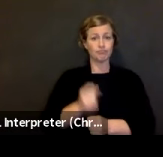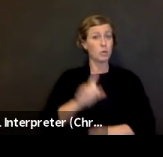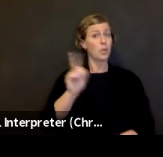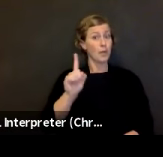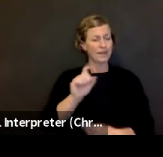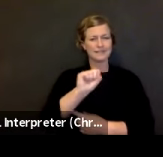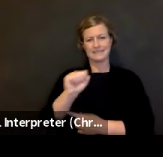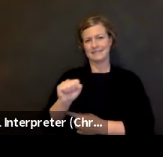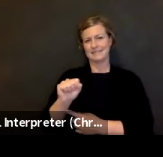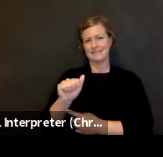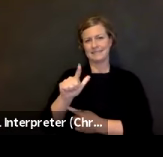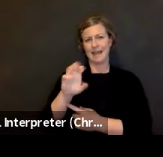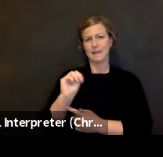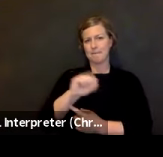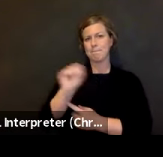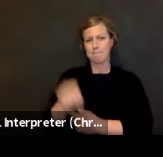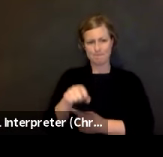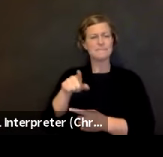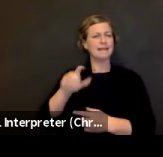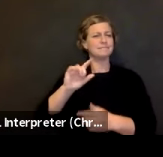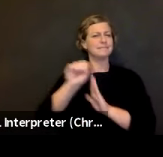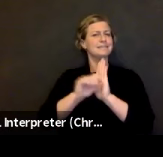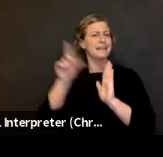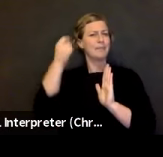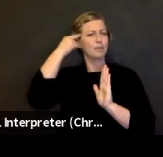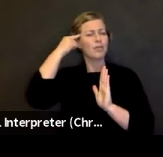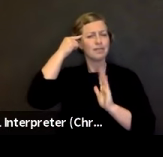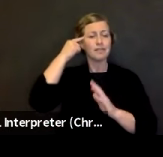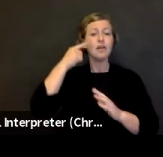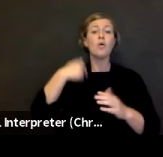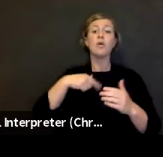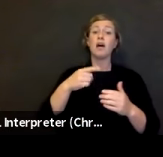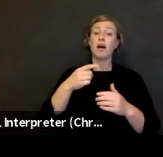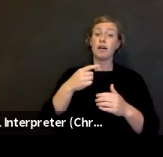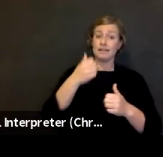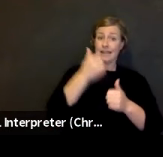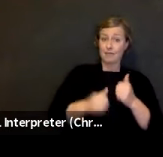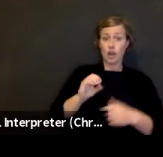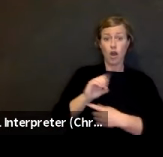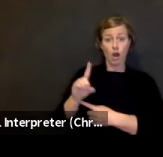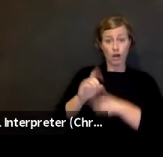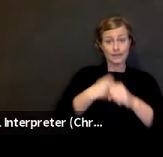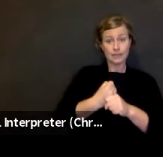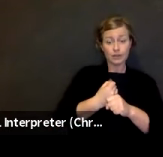Oregon, we have our state legislature meets annually in the state capitol in Salem